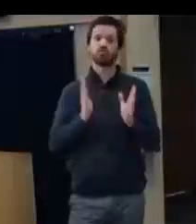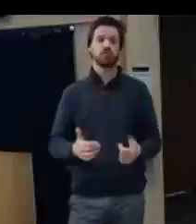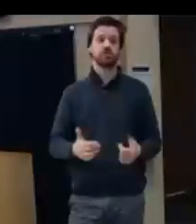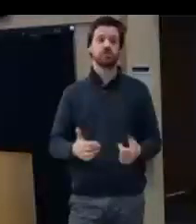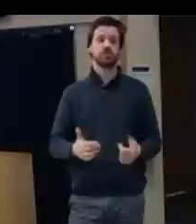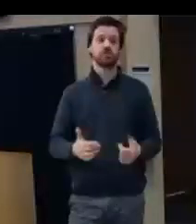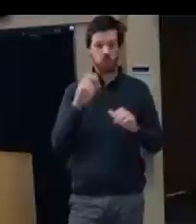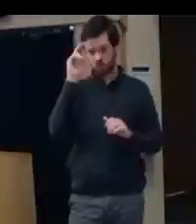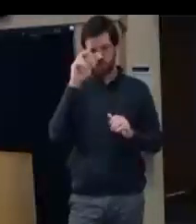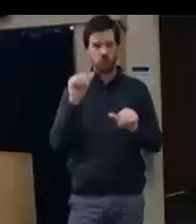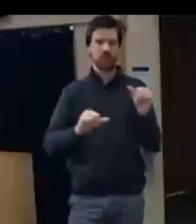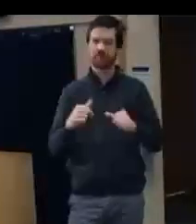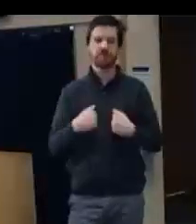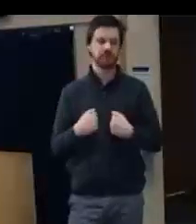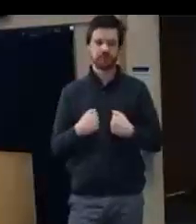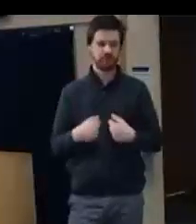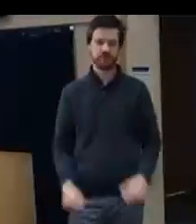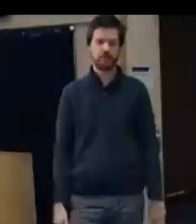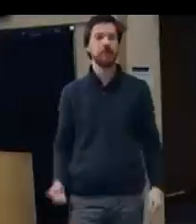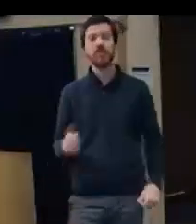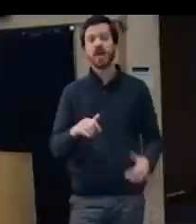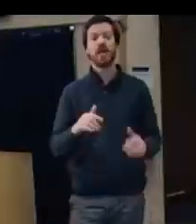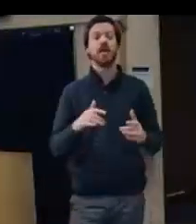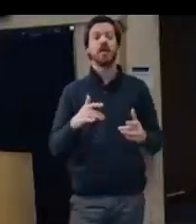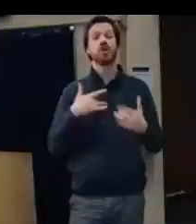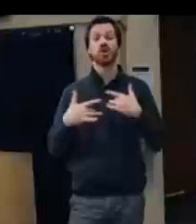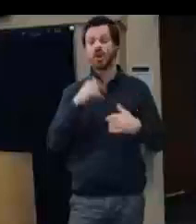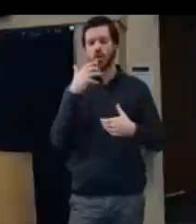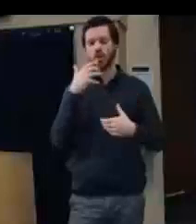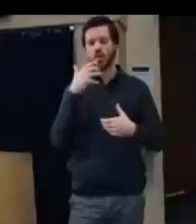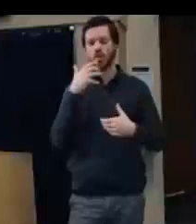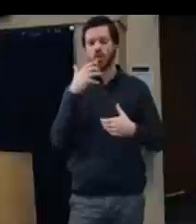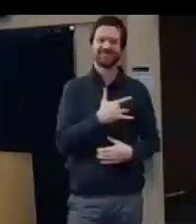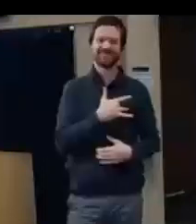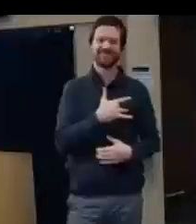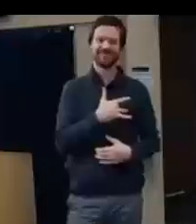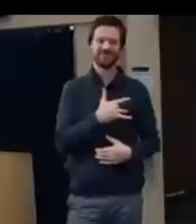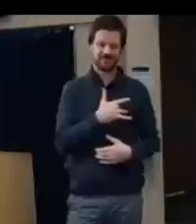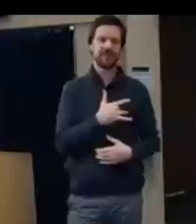neuro assessment any concerns that don't require cardiac psychologist for treatment and then I